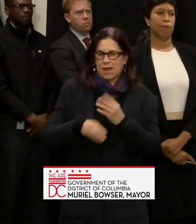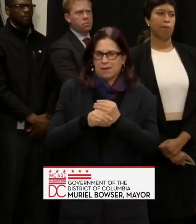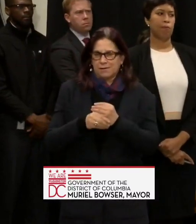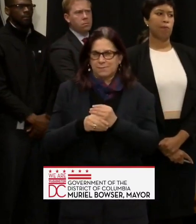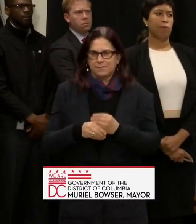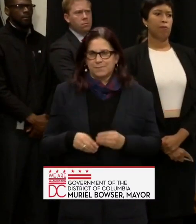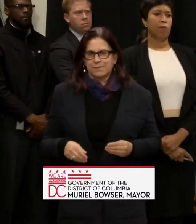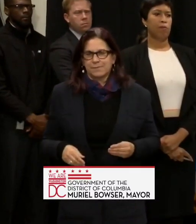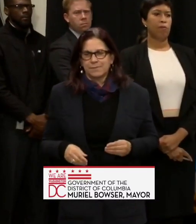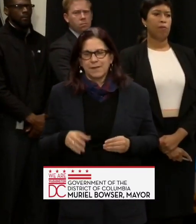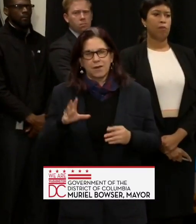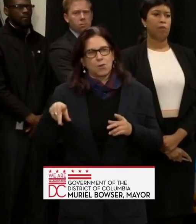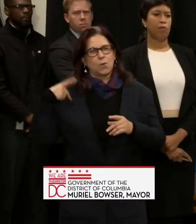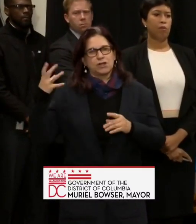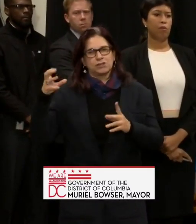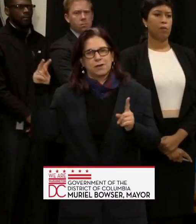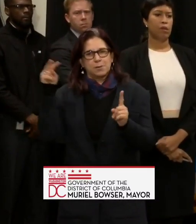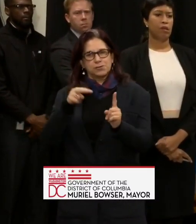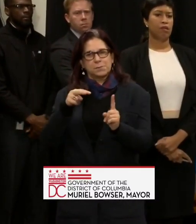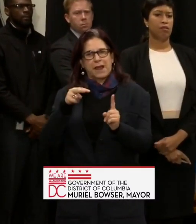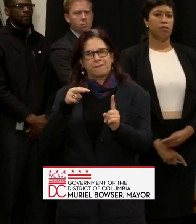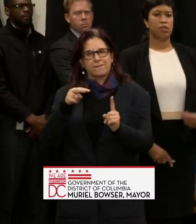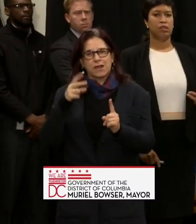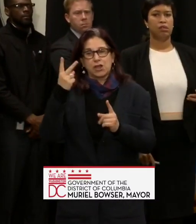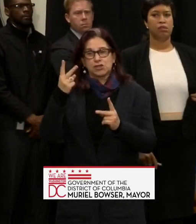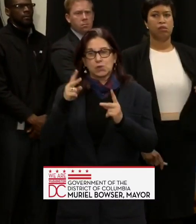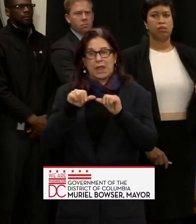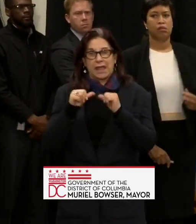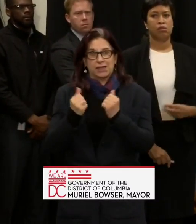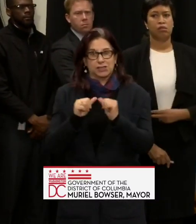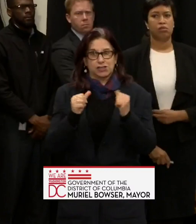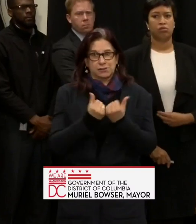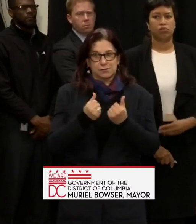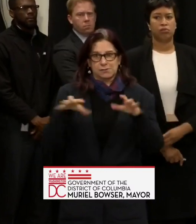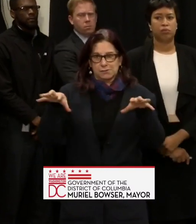THERE ARE REALLY TWO AGENCIES THAT GRANT PERMITS IN THE